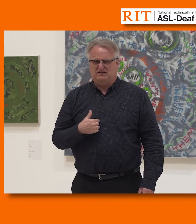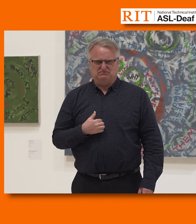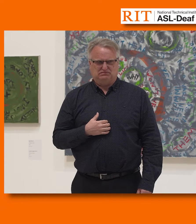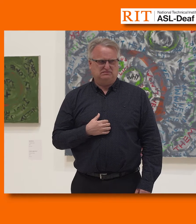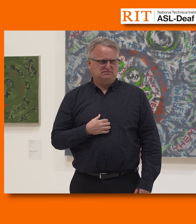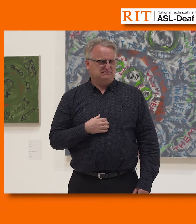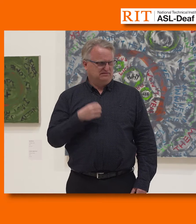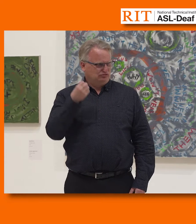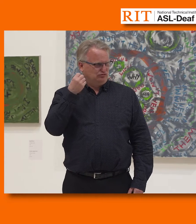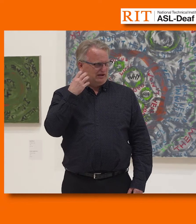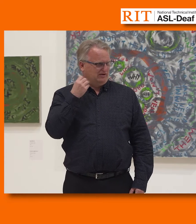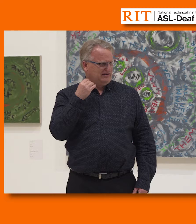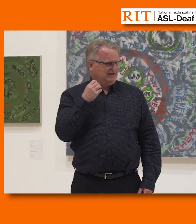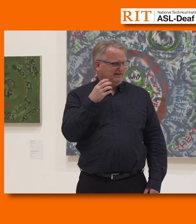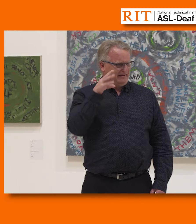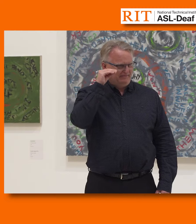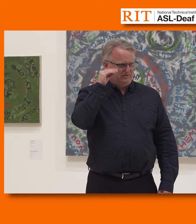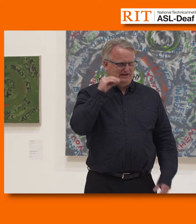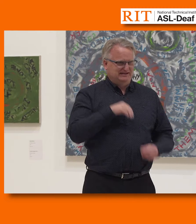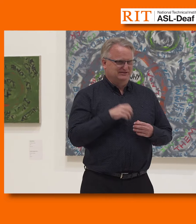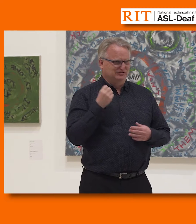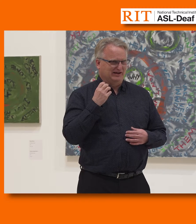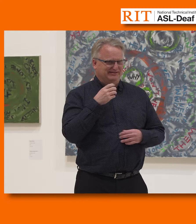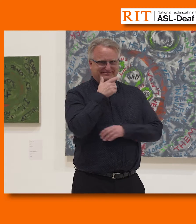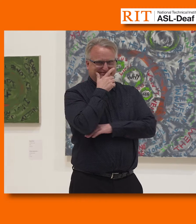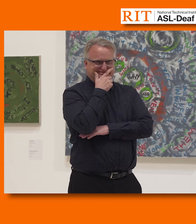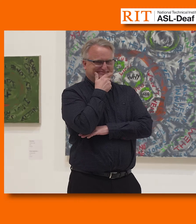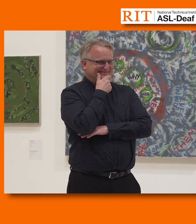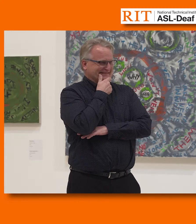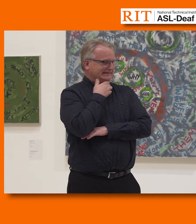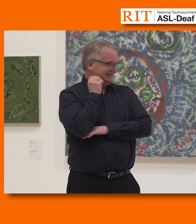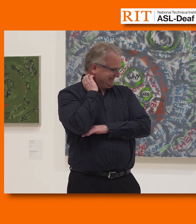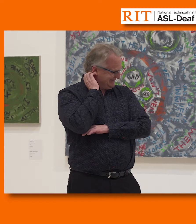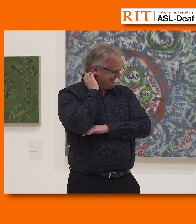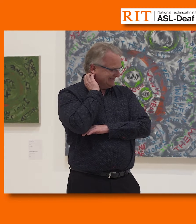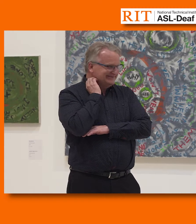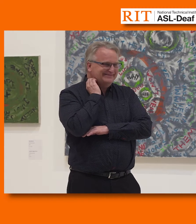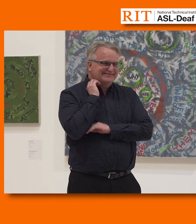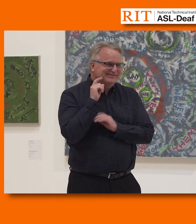and it just bothers me. It sounds terrible, you know?" And the guy-- I'm in the shower doing,